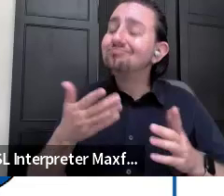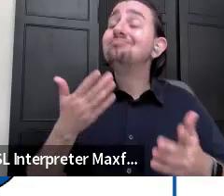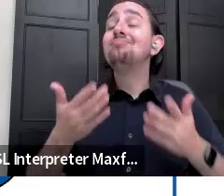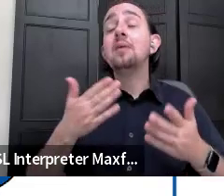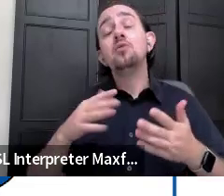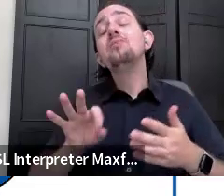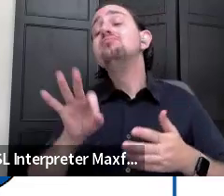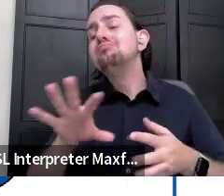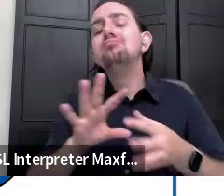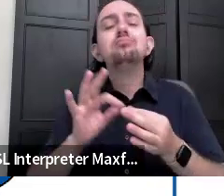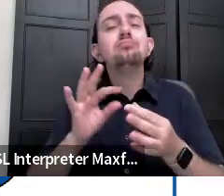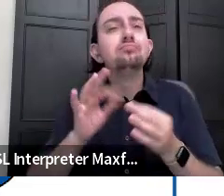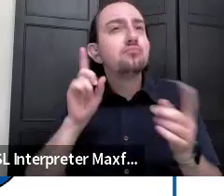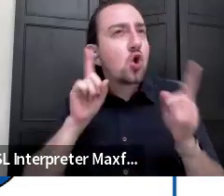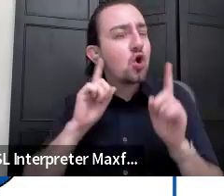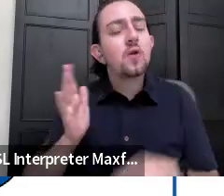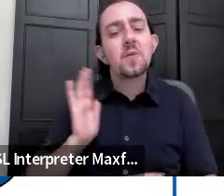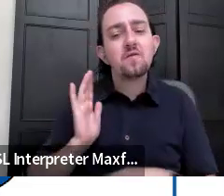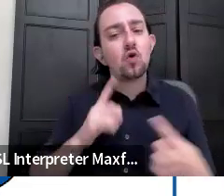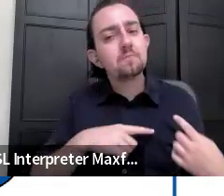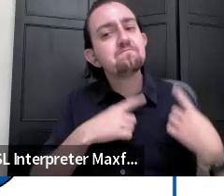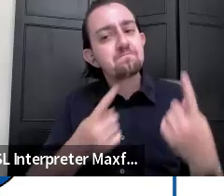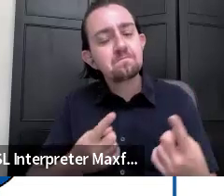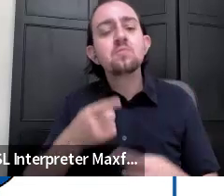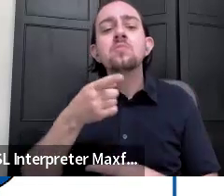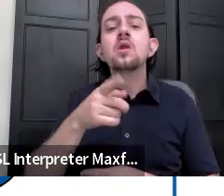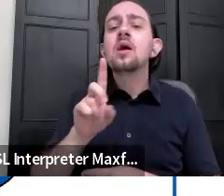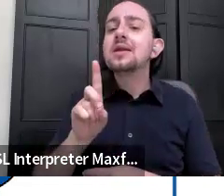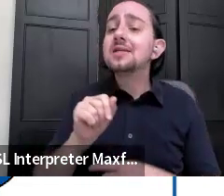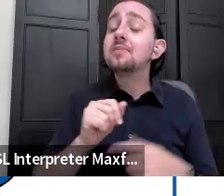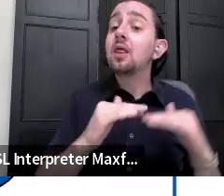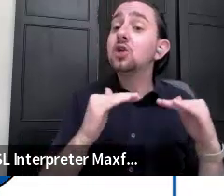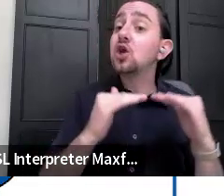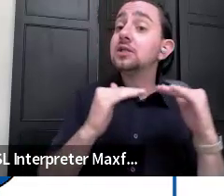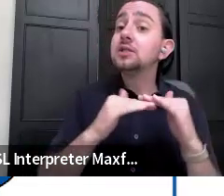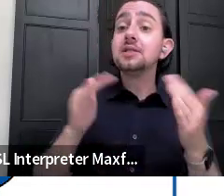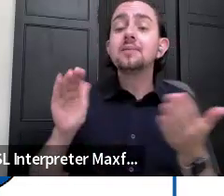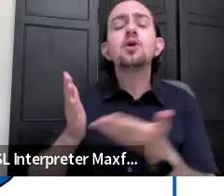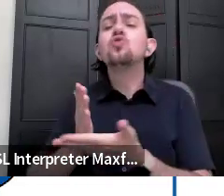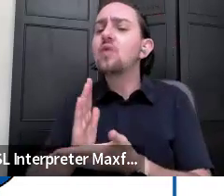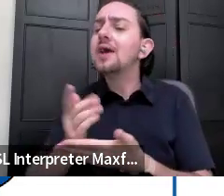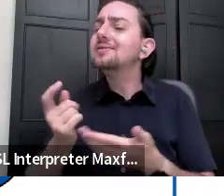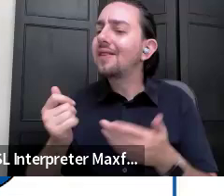And disability rights and disability justice is a lot different so disability justice is this new